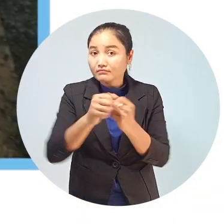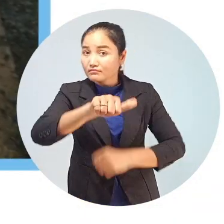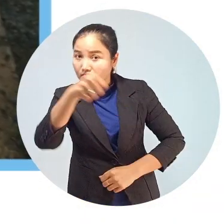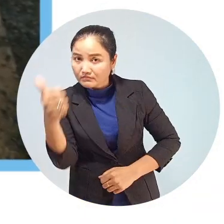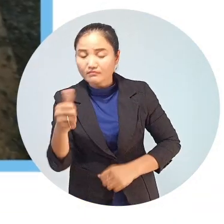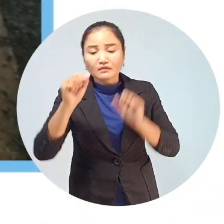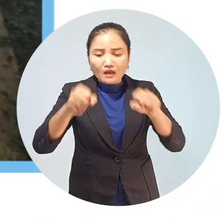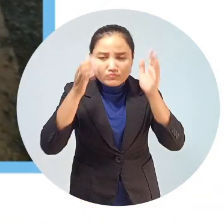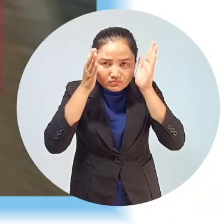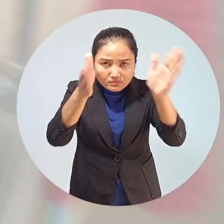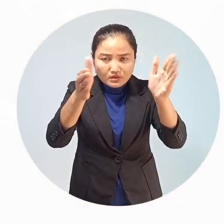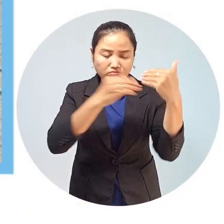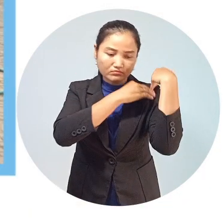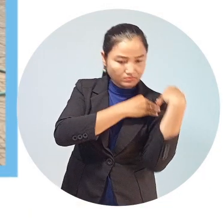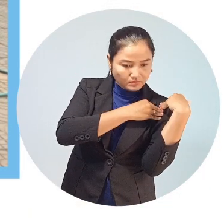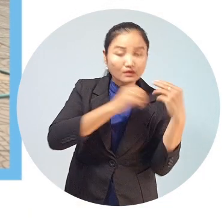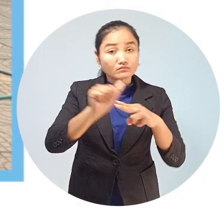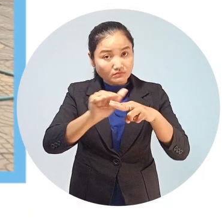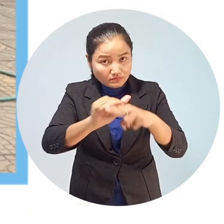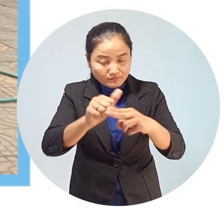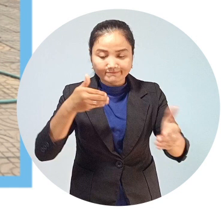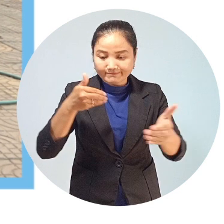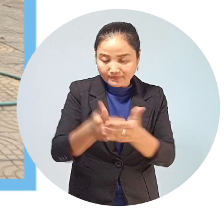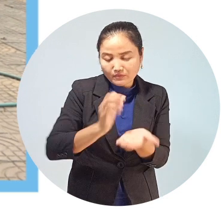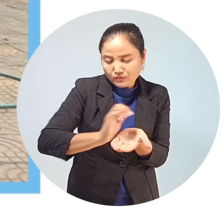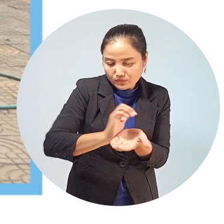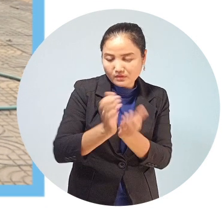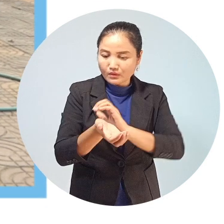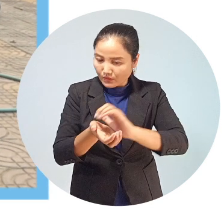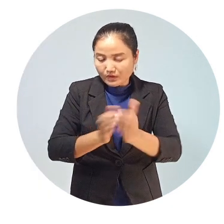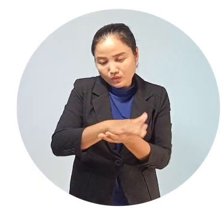2) Strengthen accountability in implementing sustainable hand hygiene